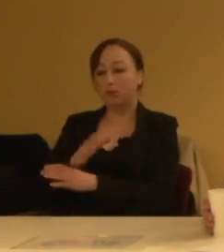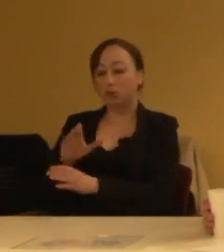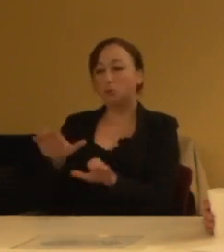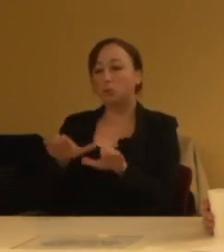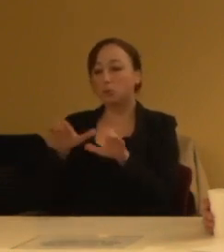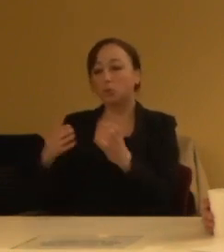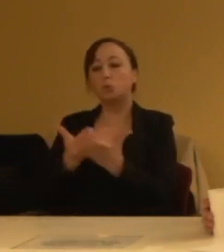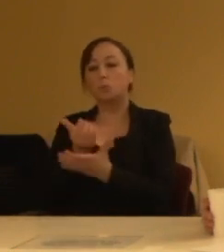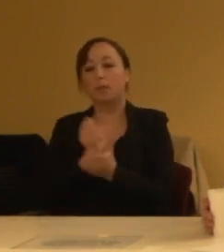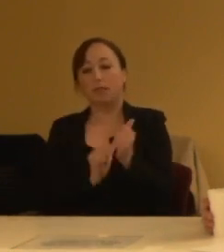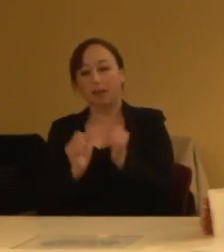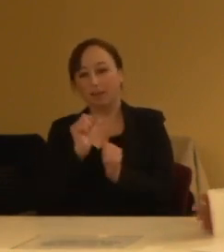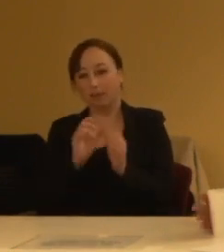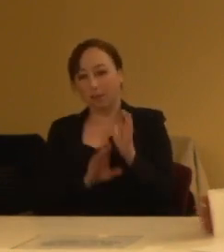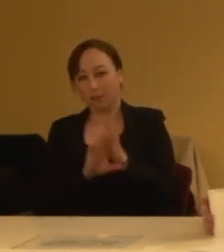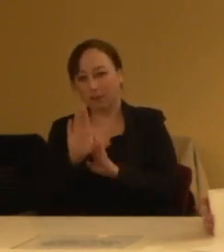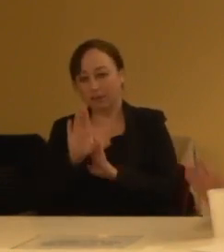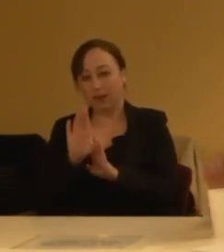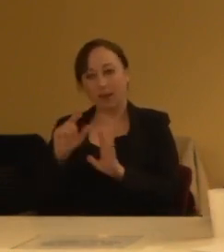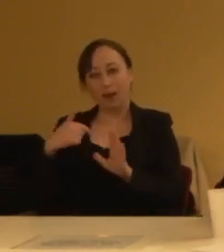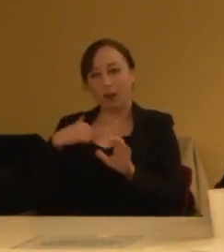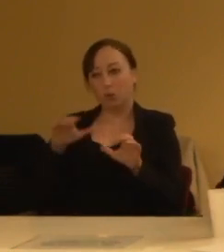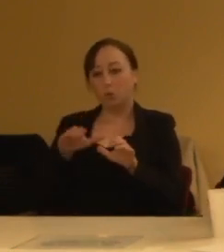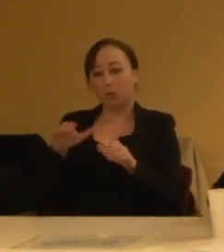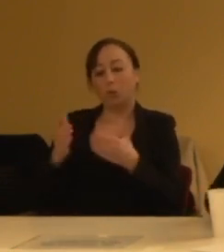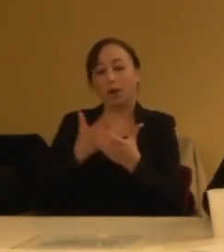And I just do whatever George C Wolff tells me to do.